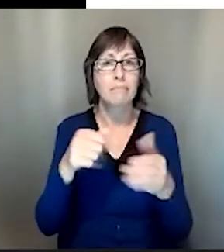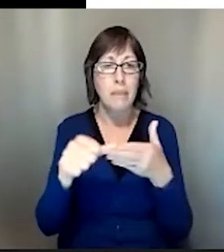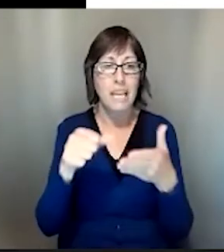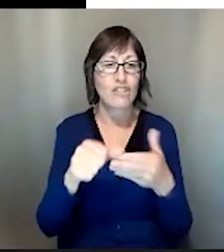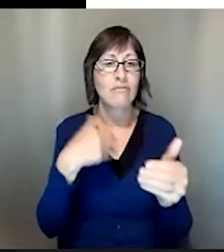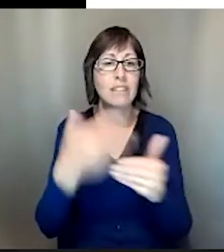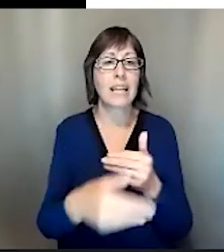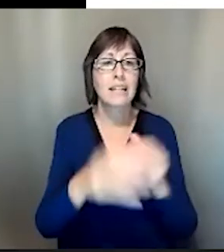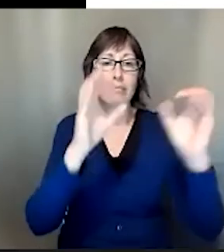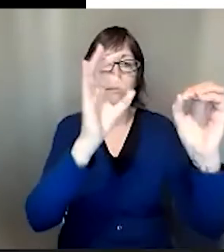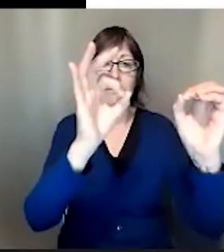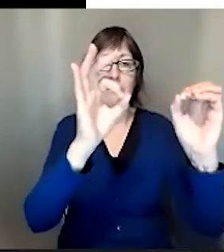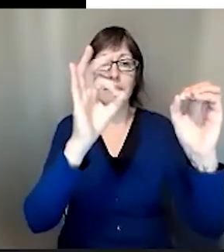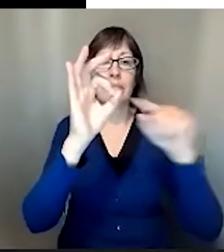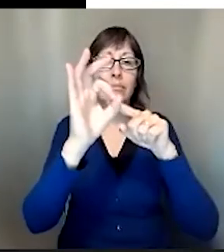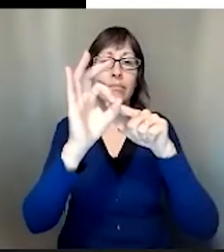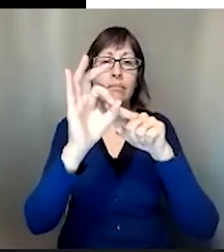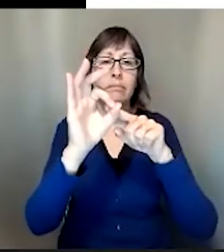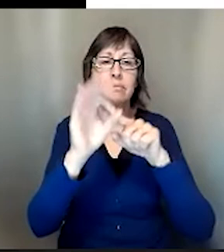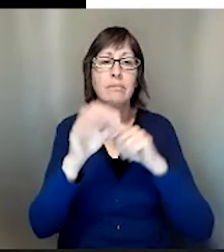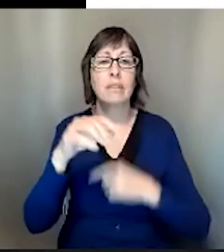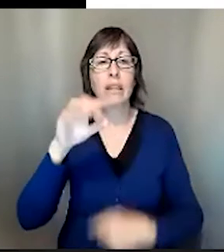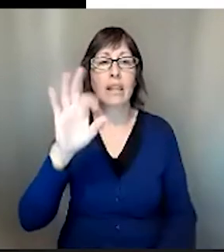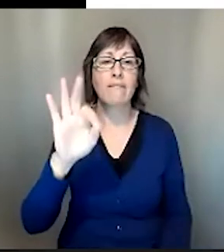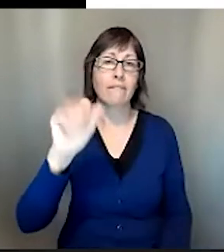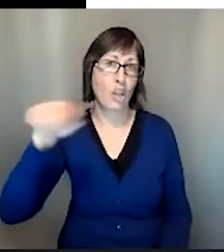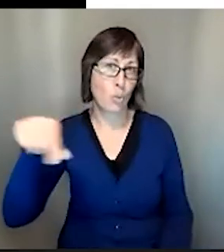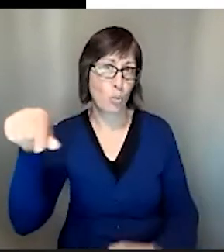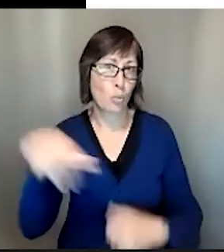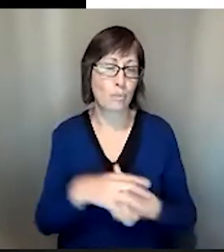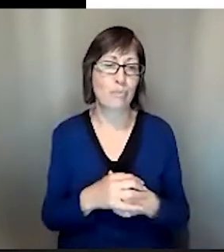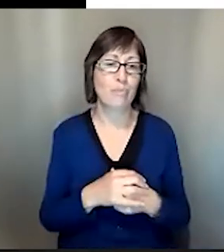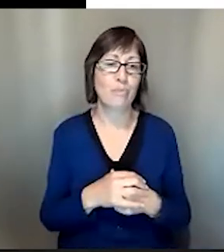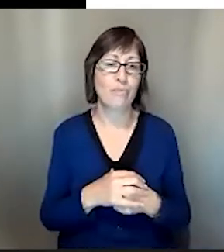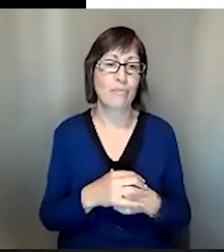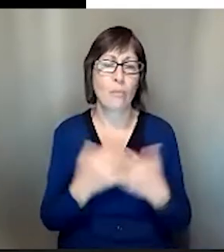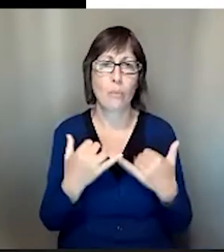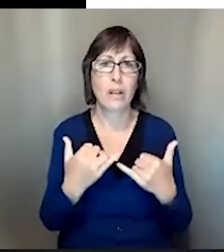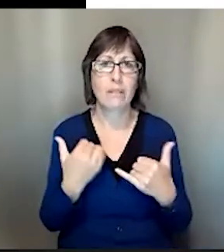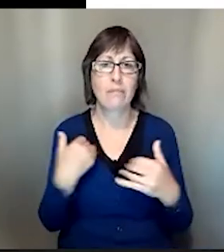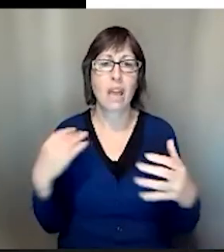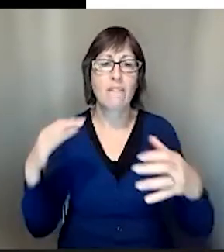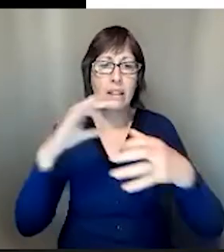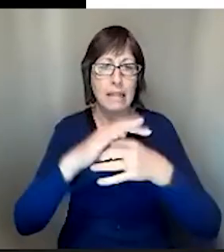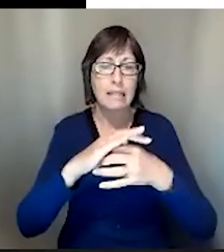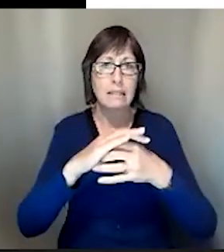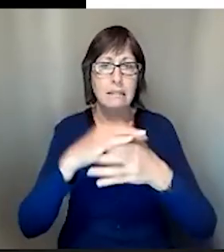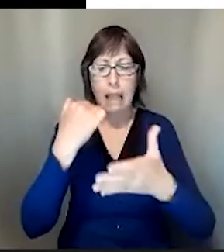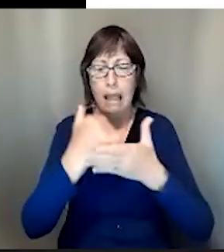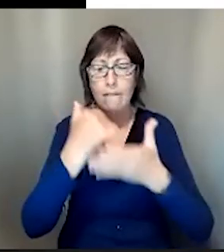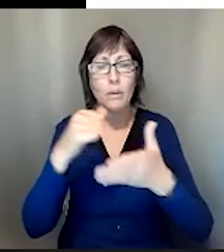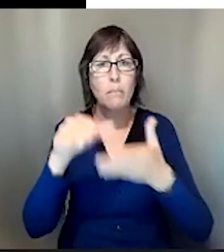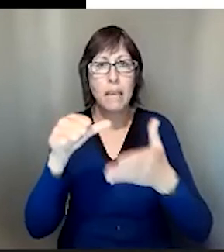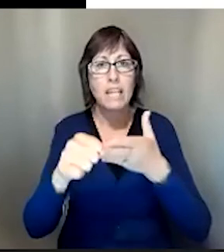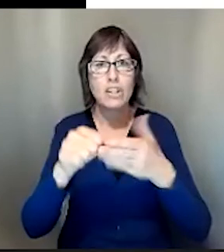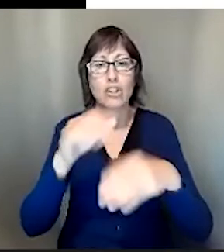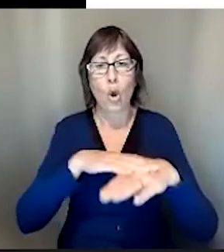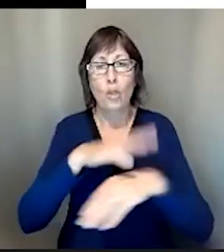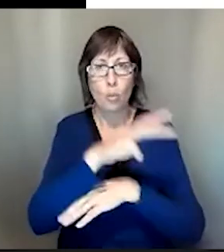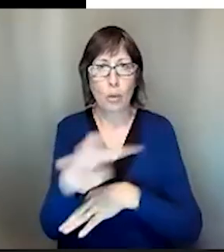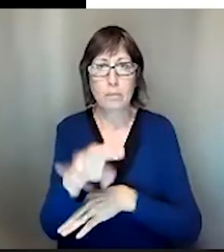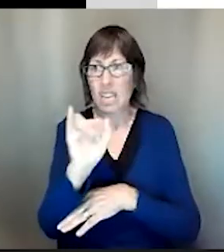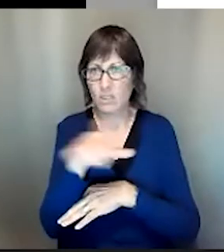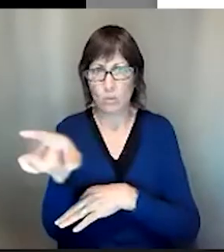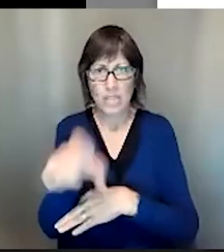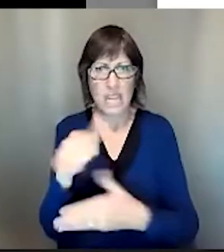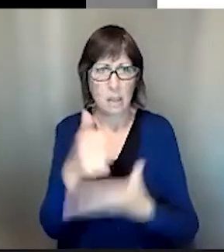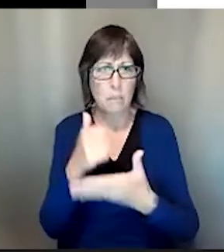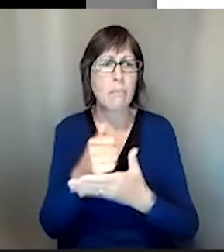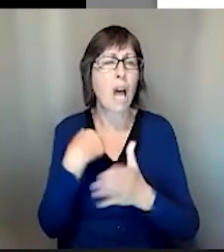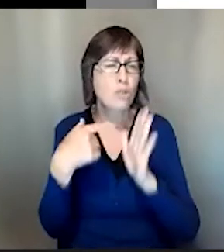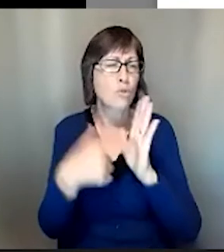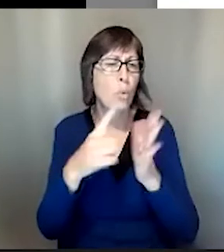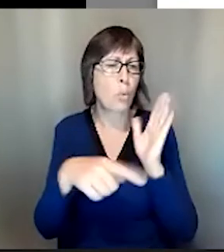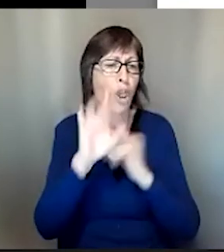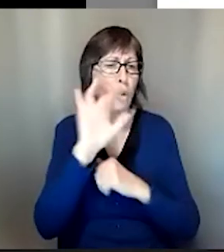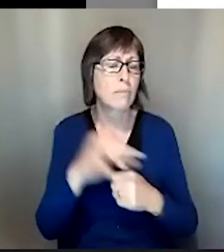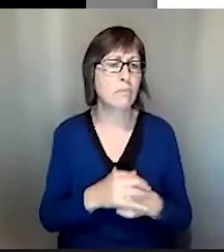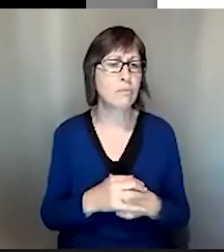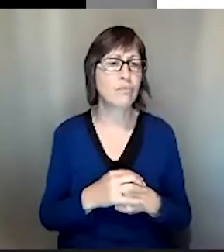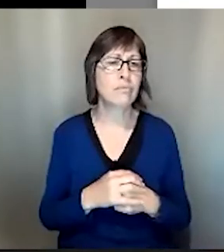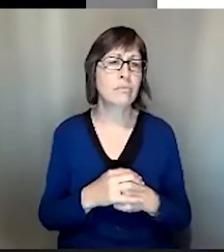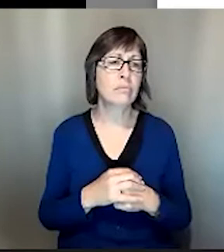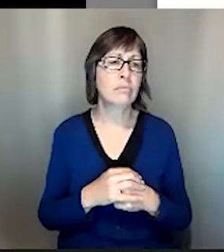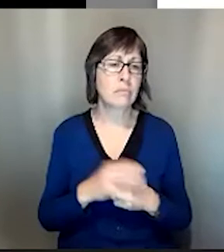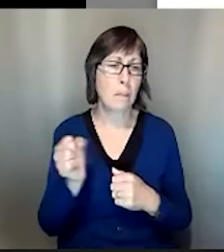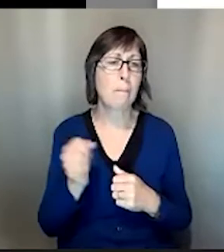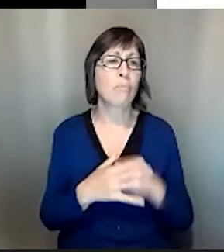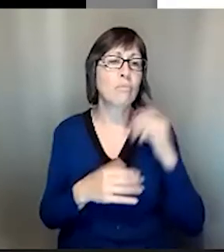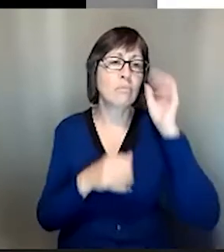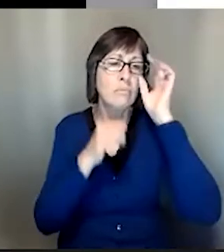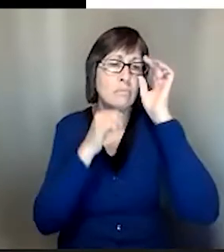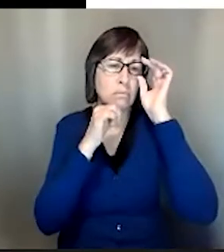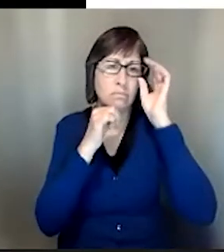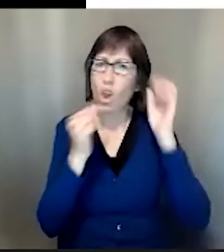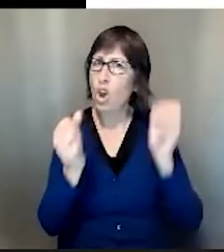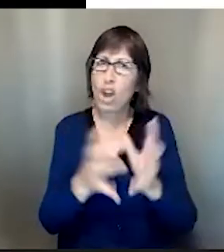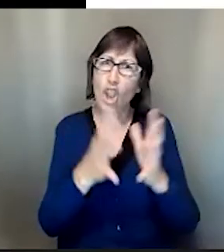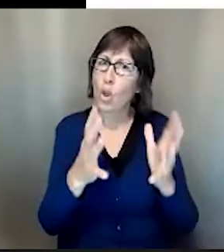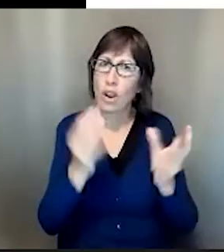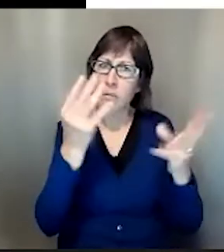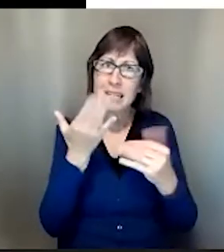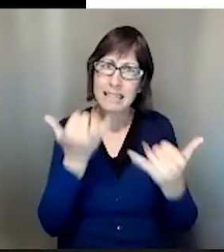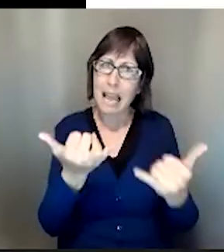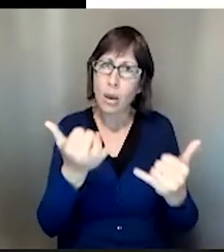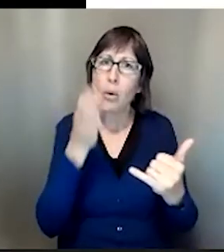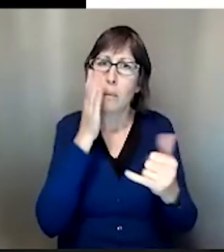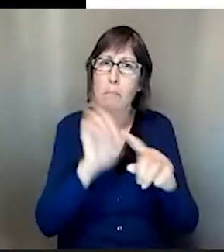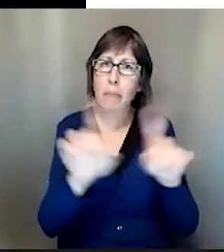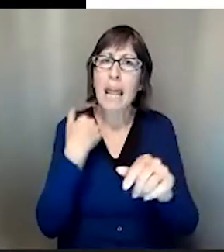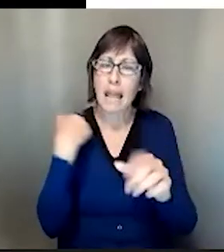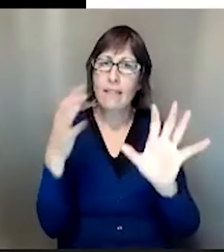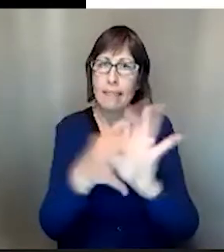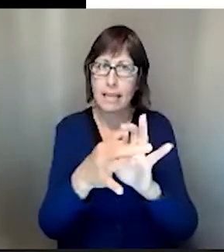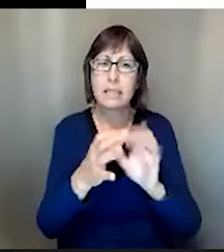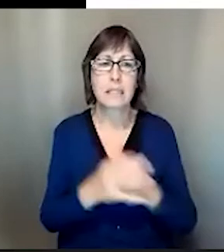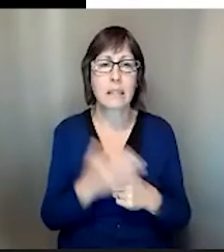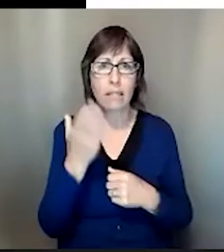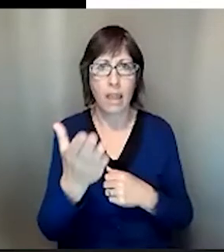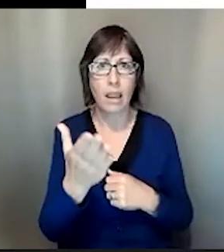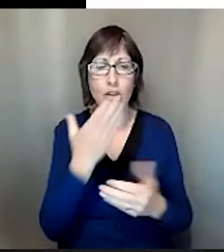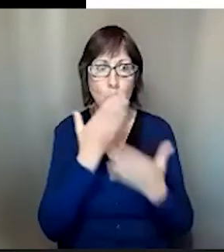next icon is